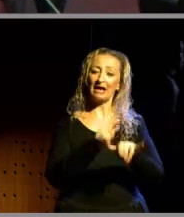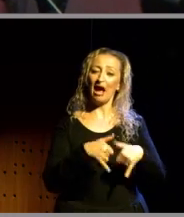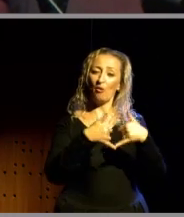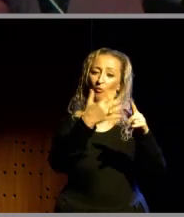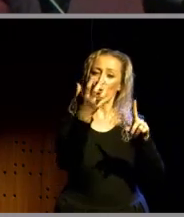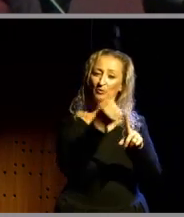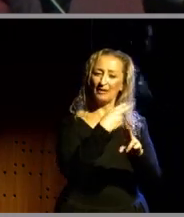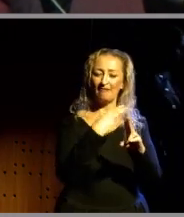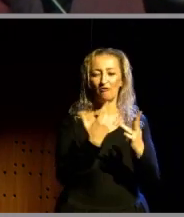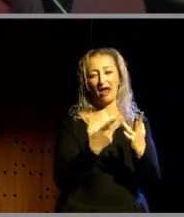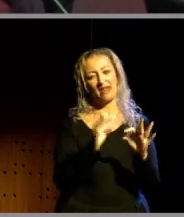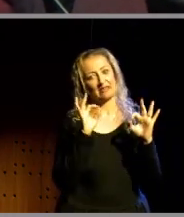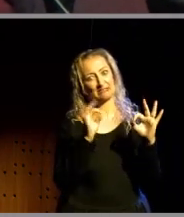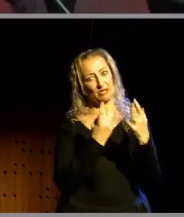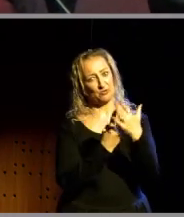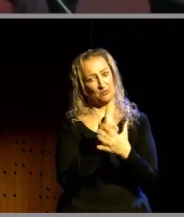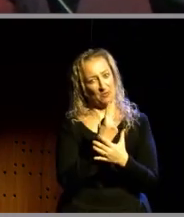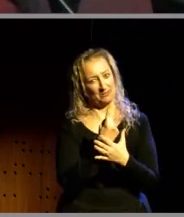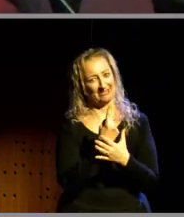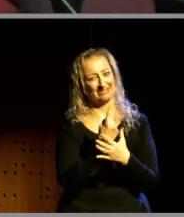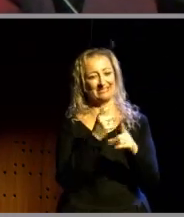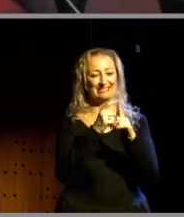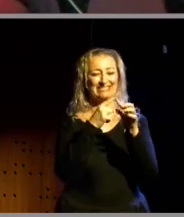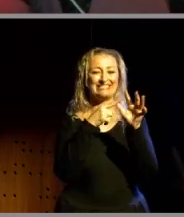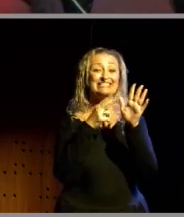Please welcome back to the stage, Dean Brady.